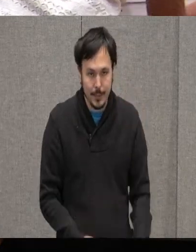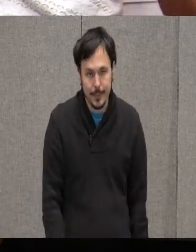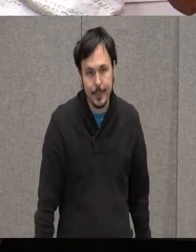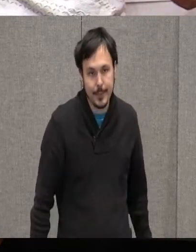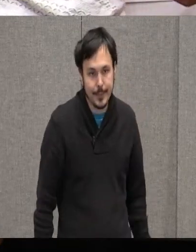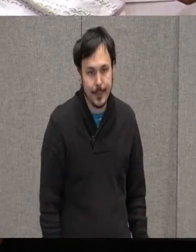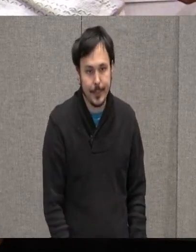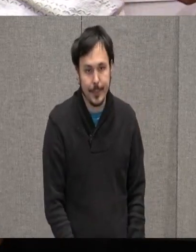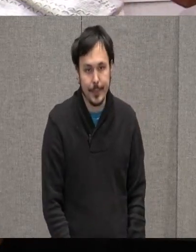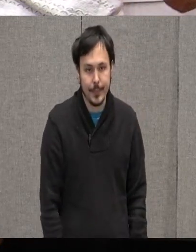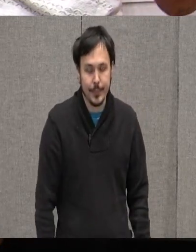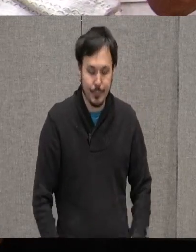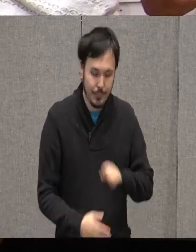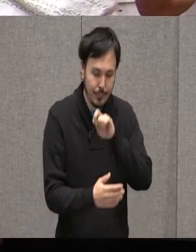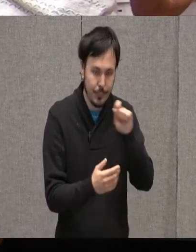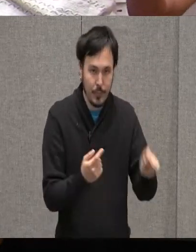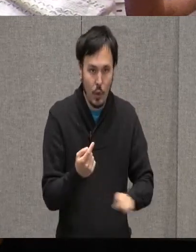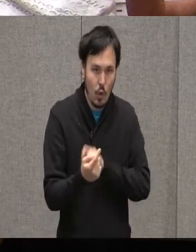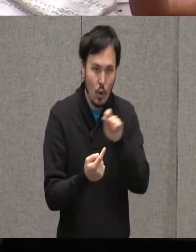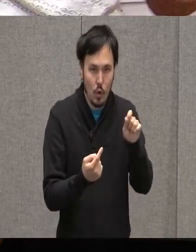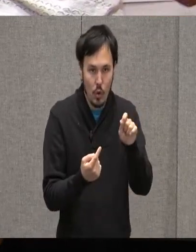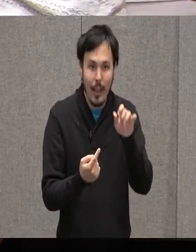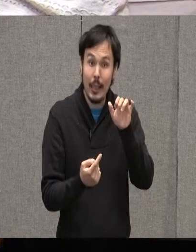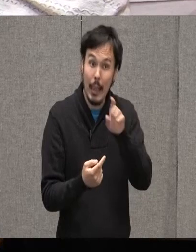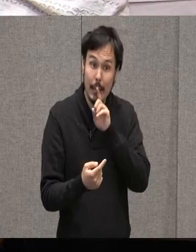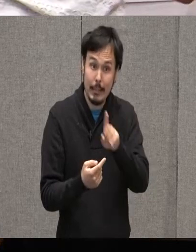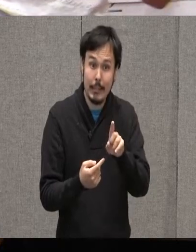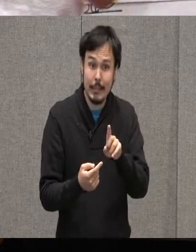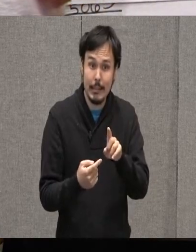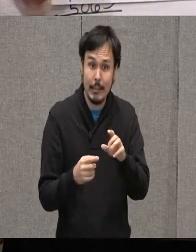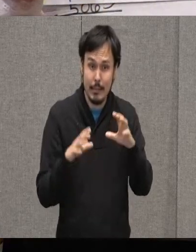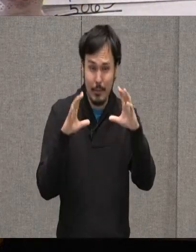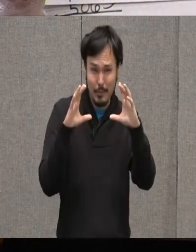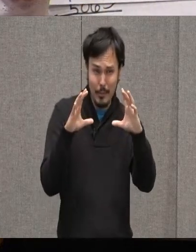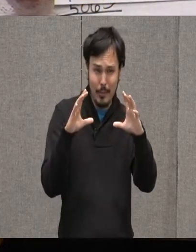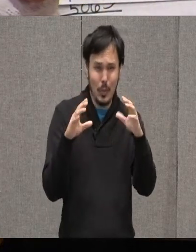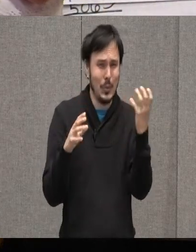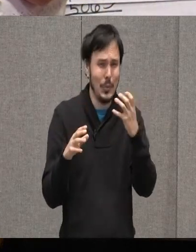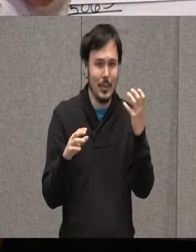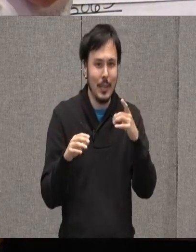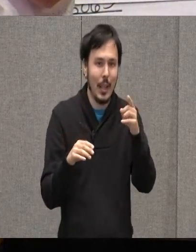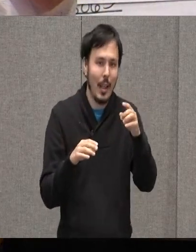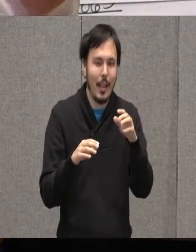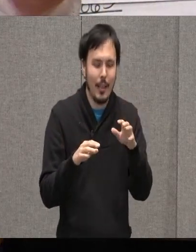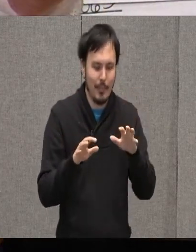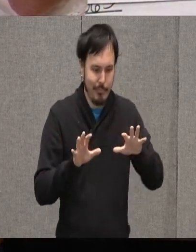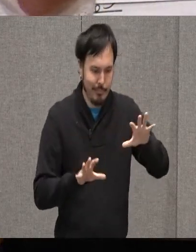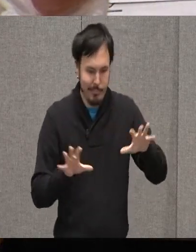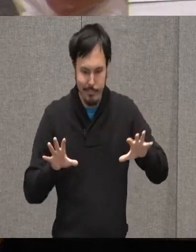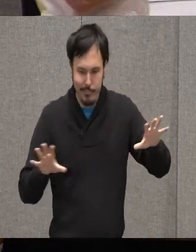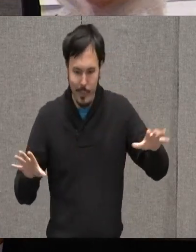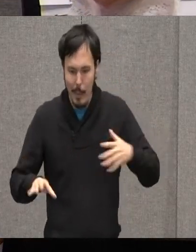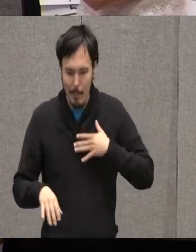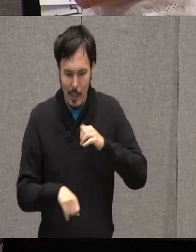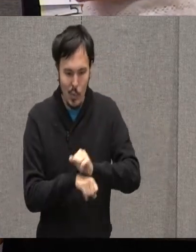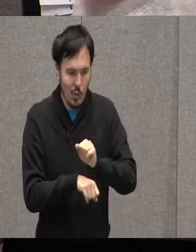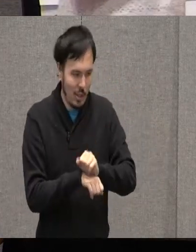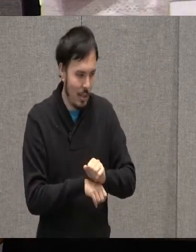All right I'm gonna circle that one, because that one is really the way I did that. All right did I show my work?